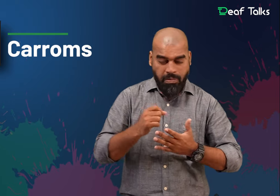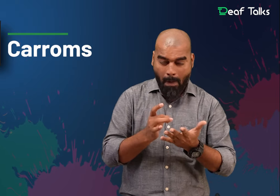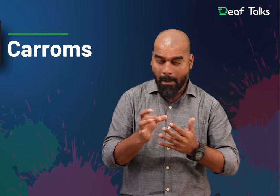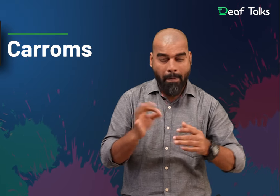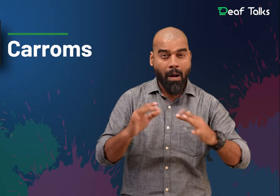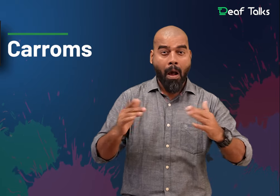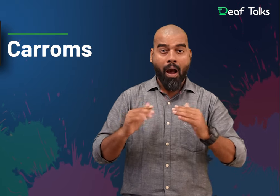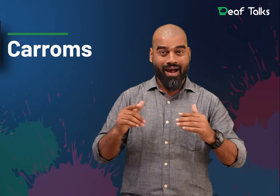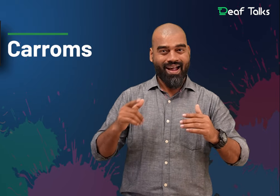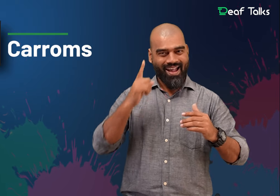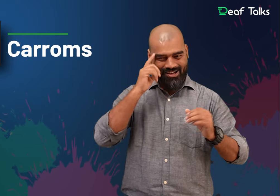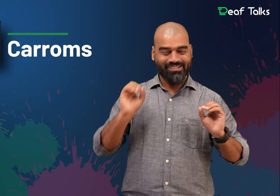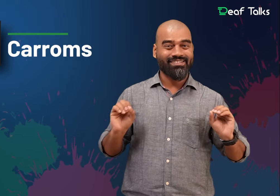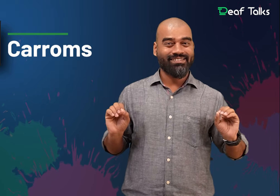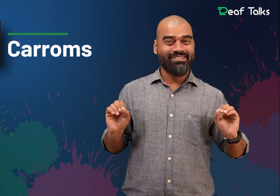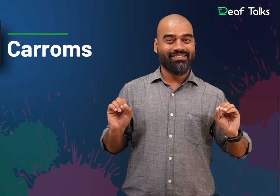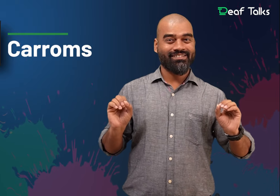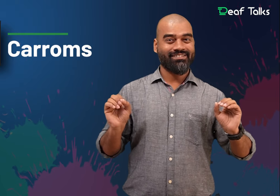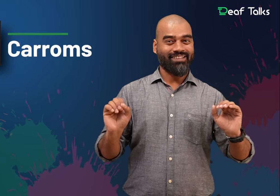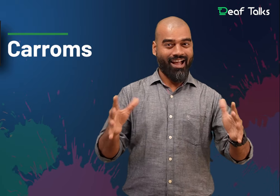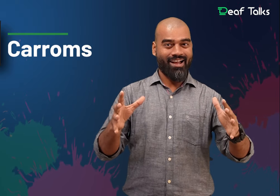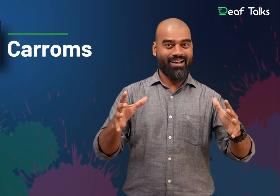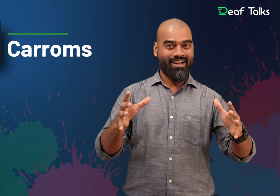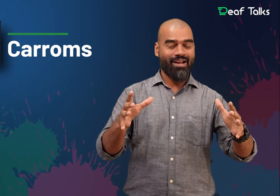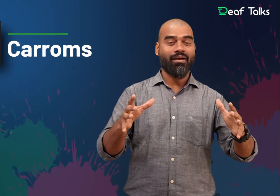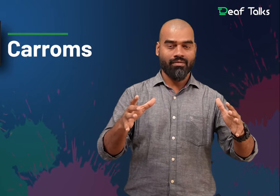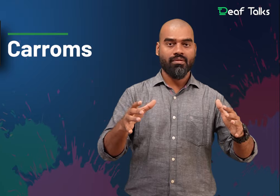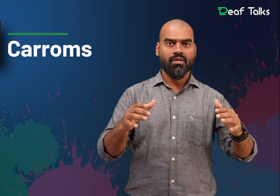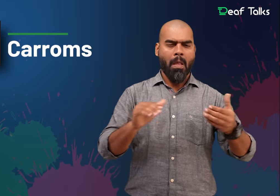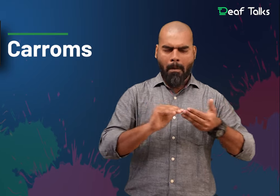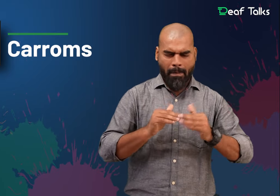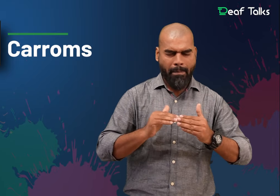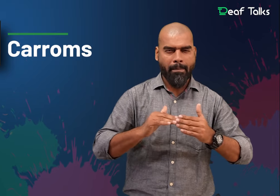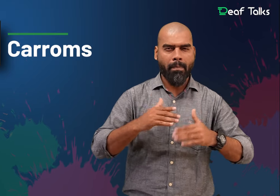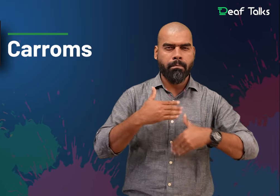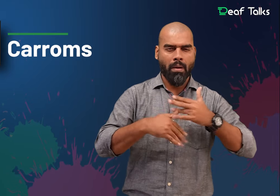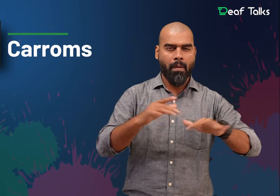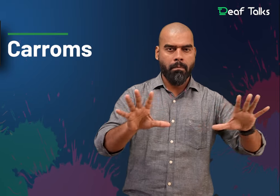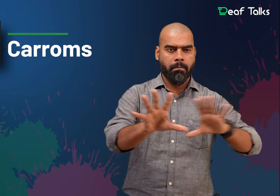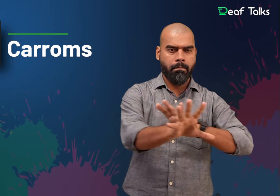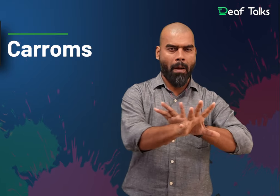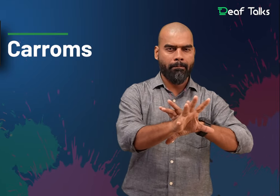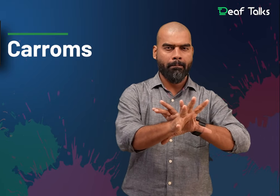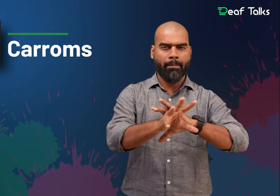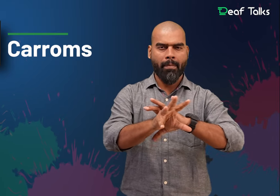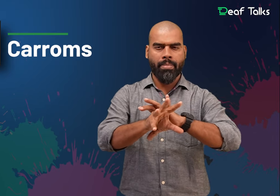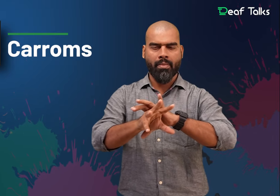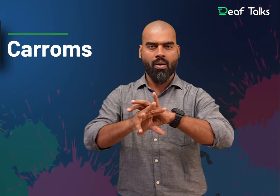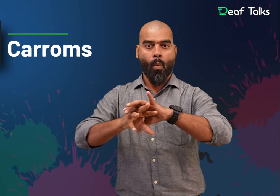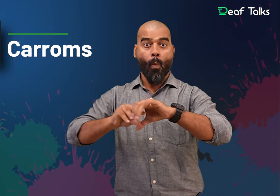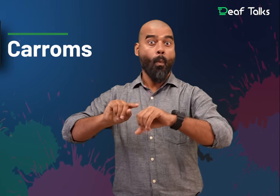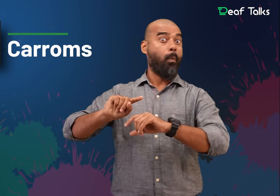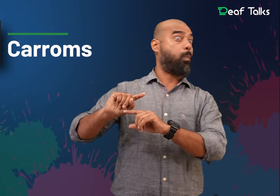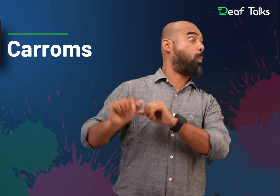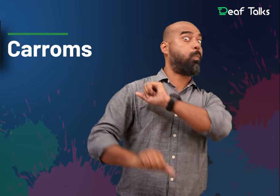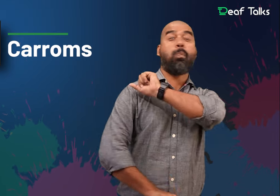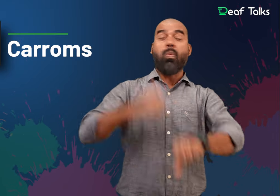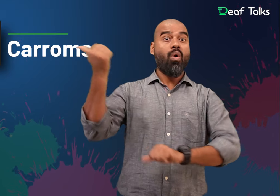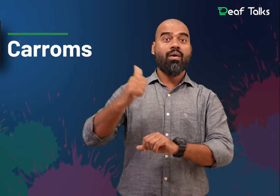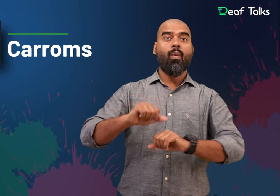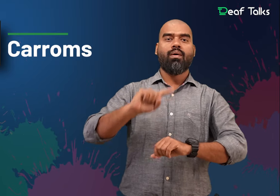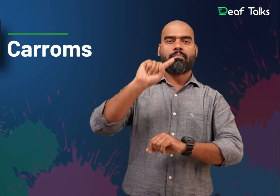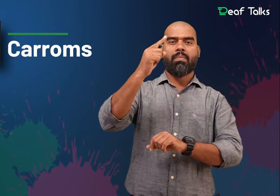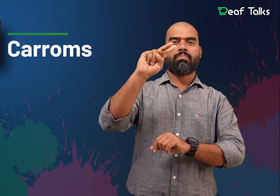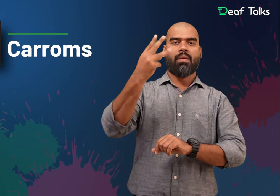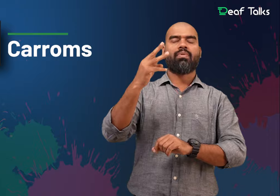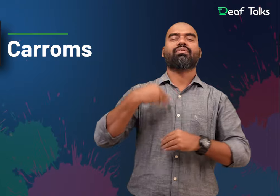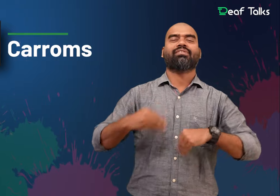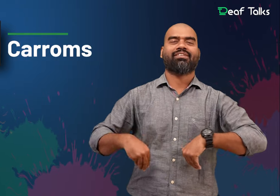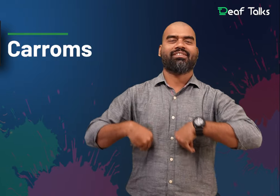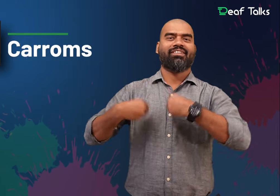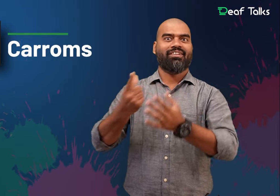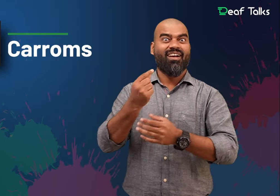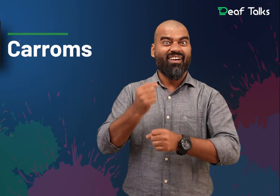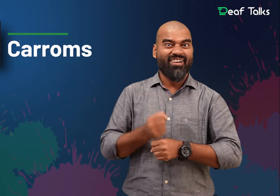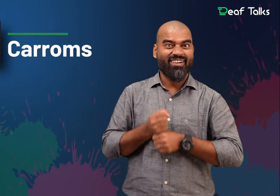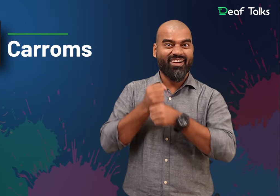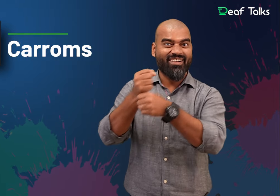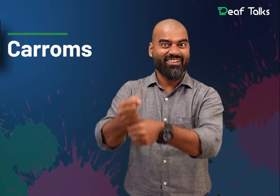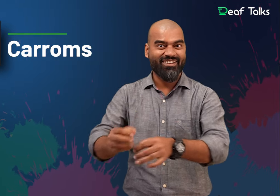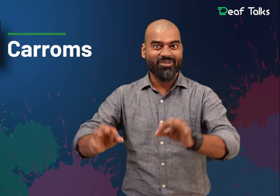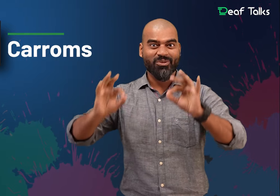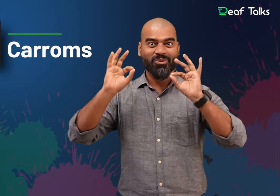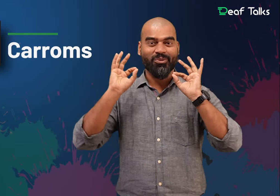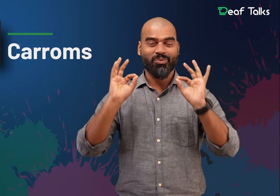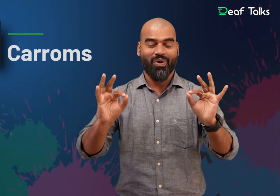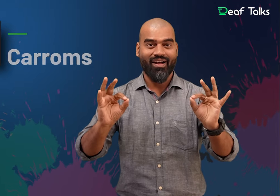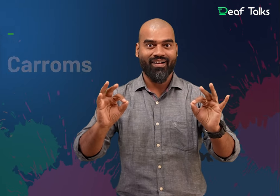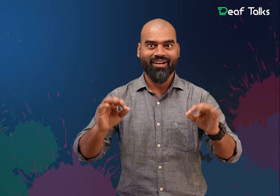display your carrom skills and win cash prizes.